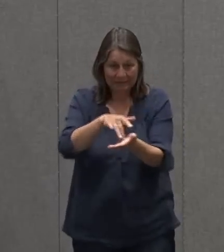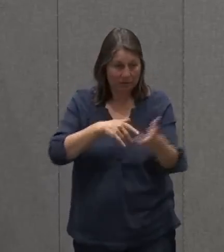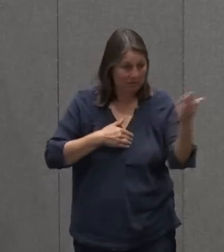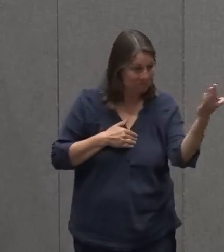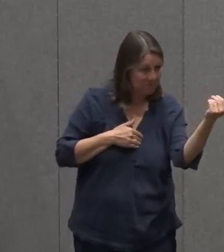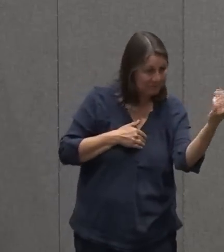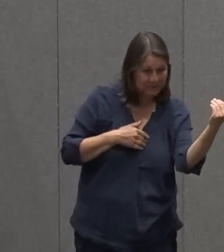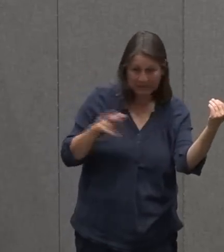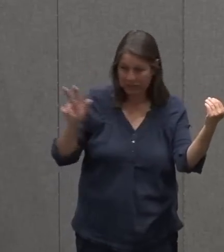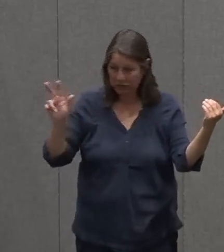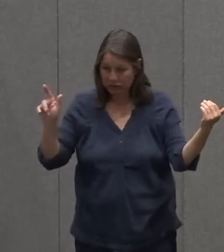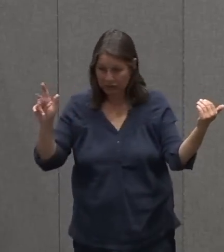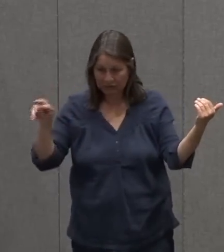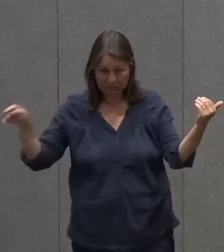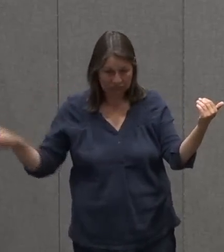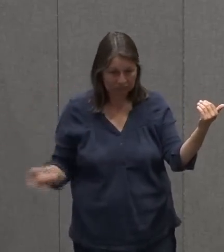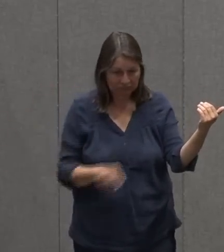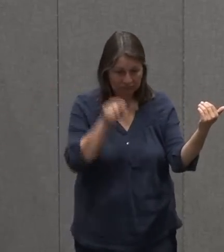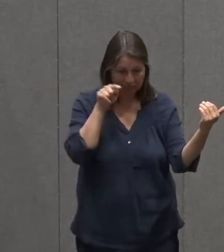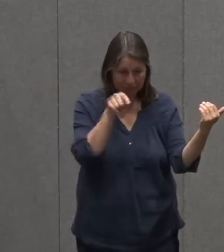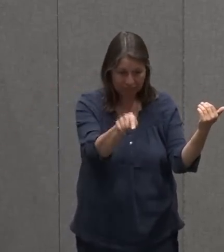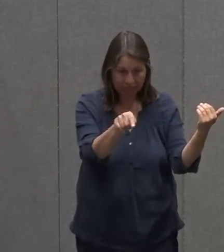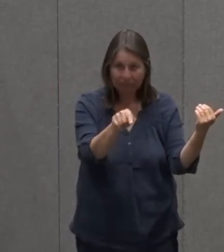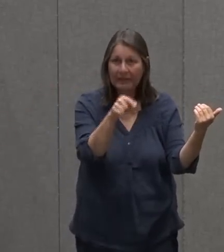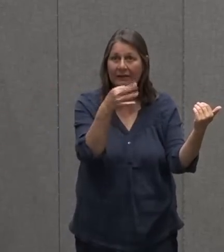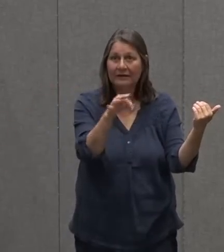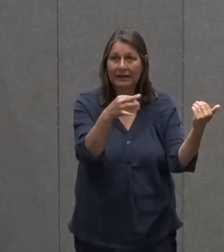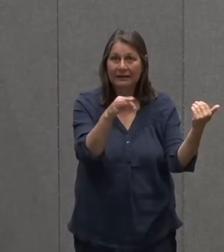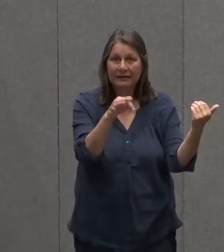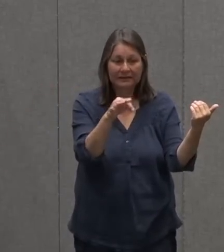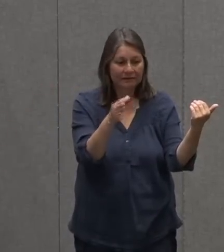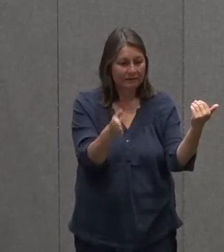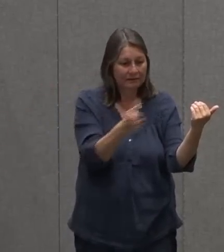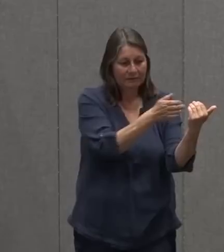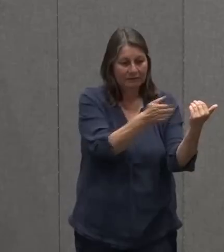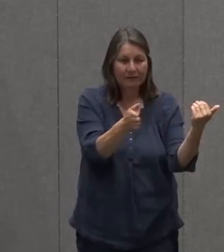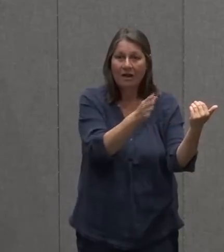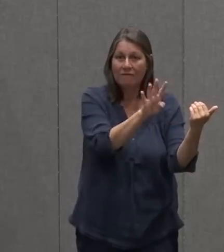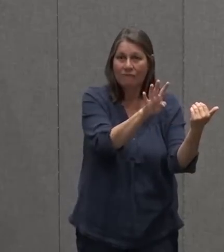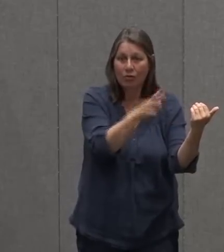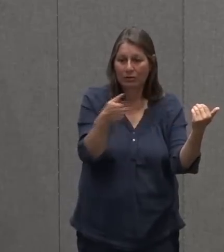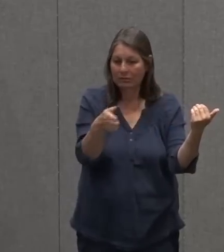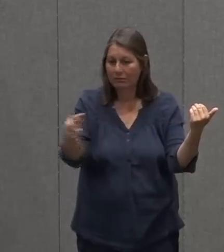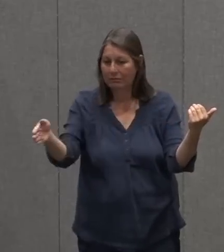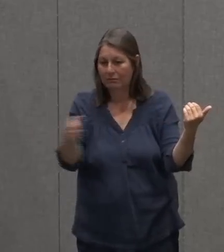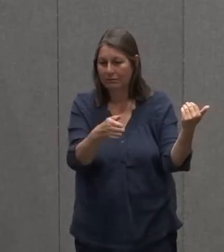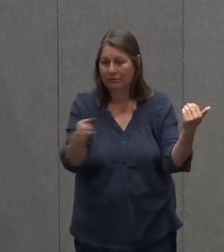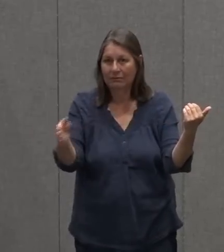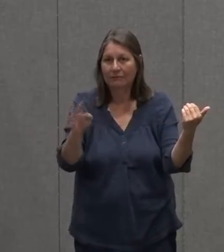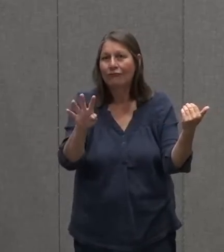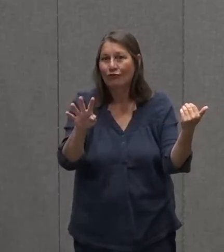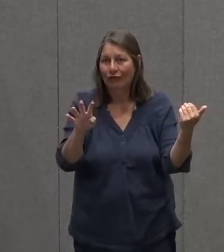because there's exactly four ahead of 15 and four behind 23.